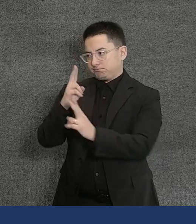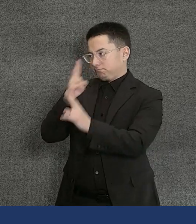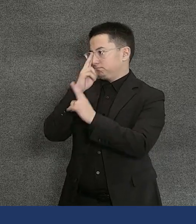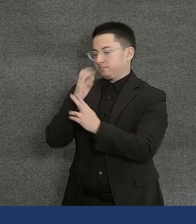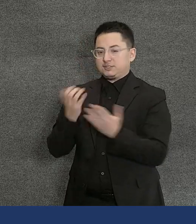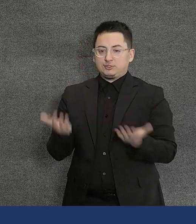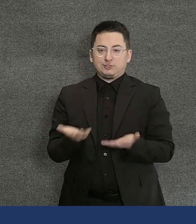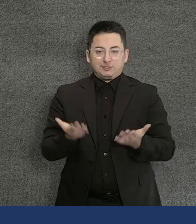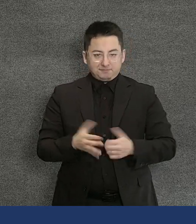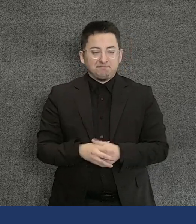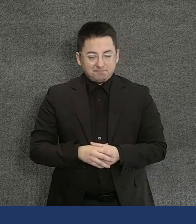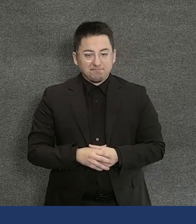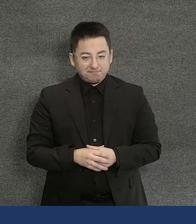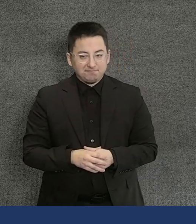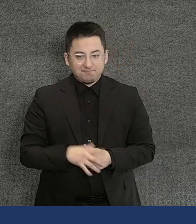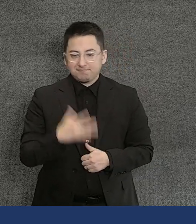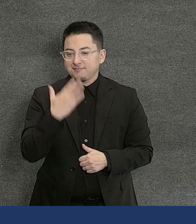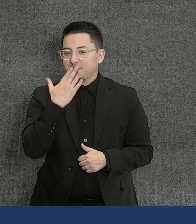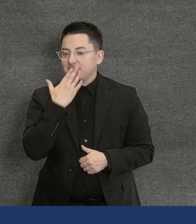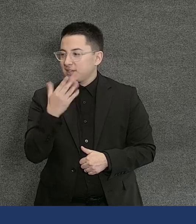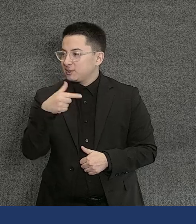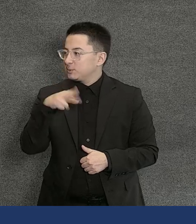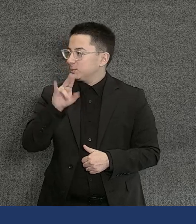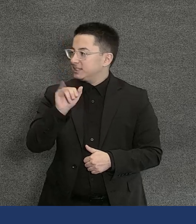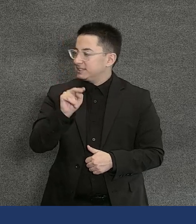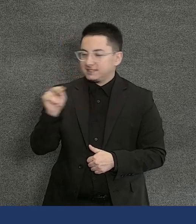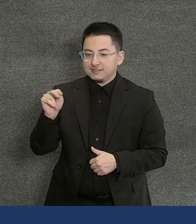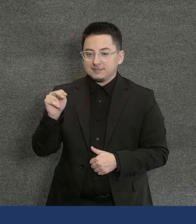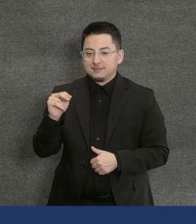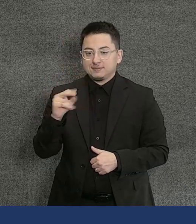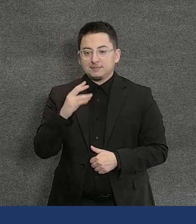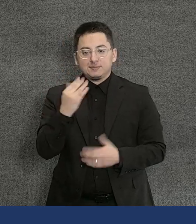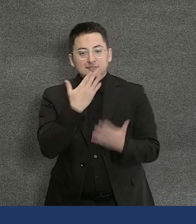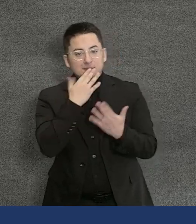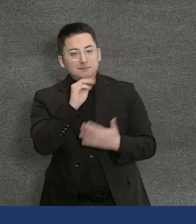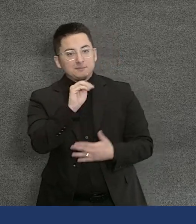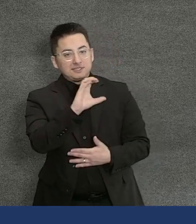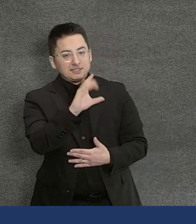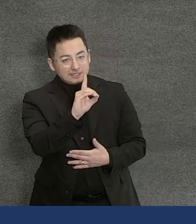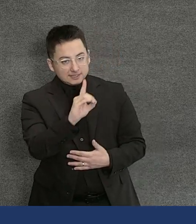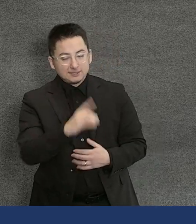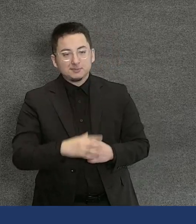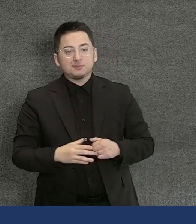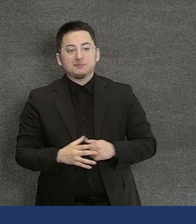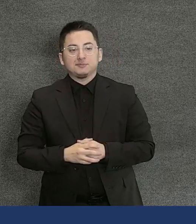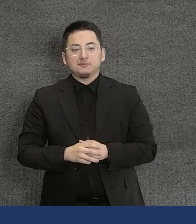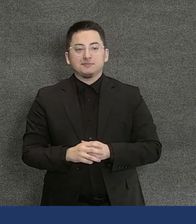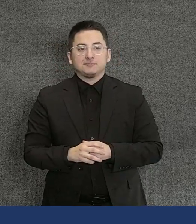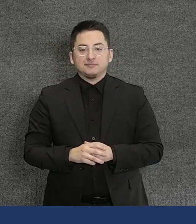Thank you to Quinn. Thank you to the Council of Disability. This is an important time.